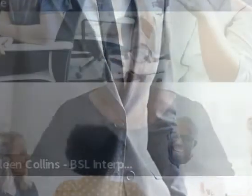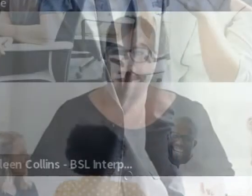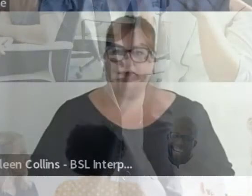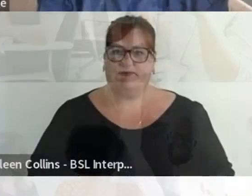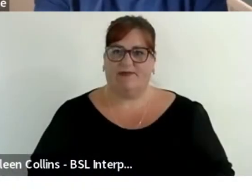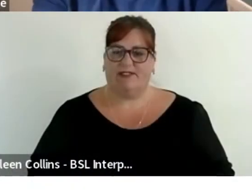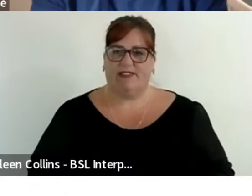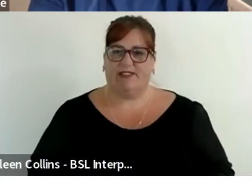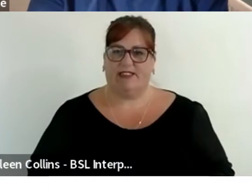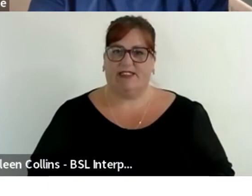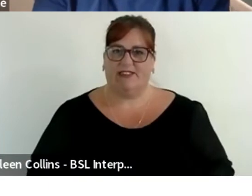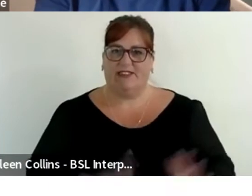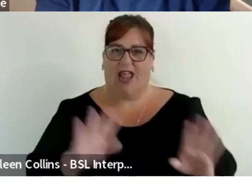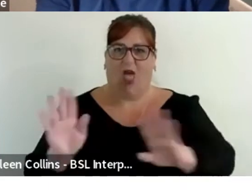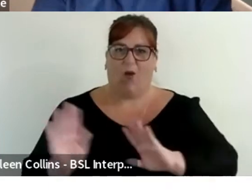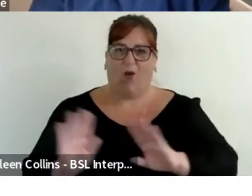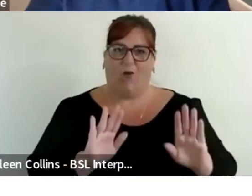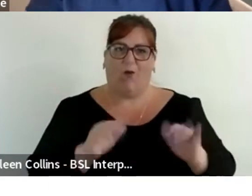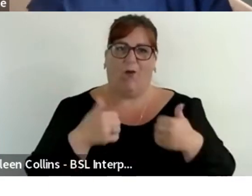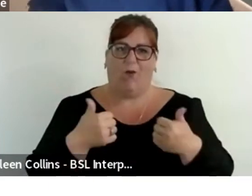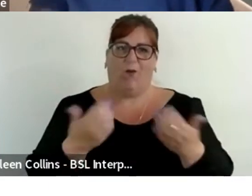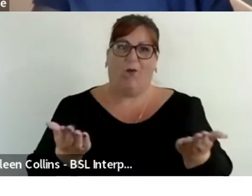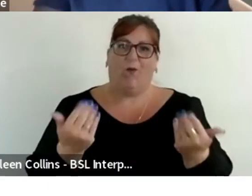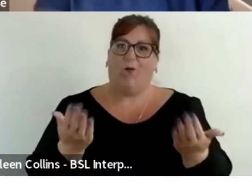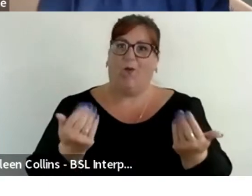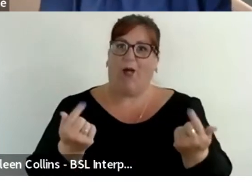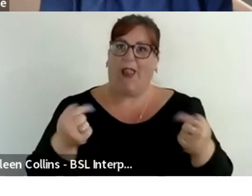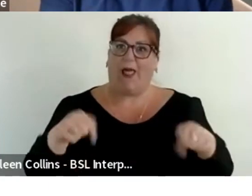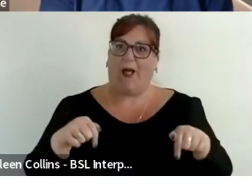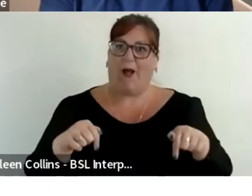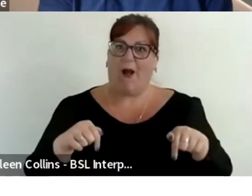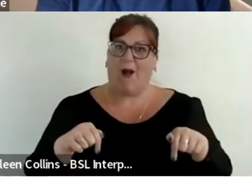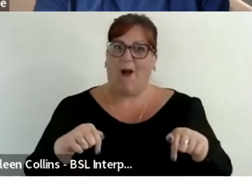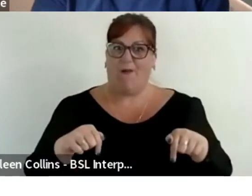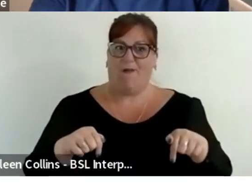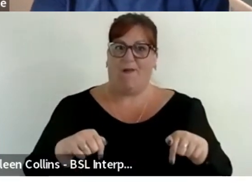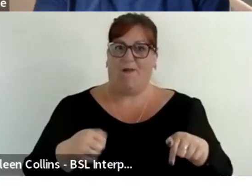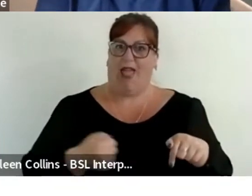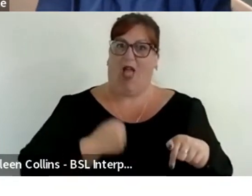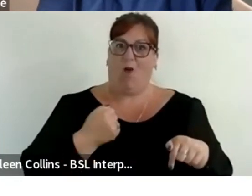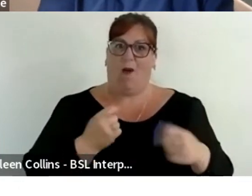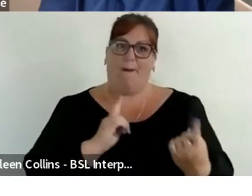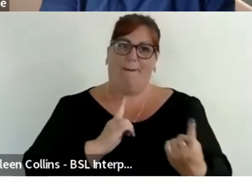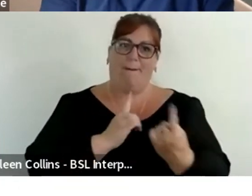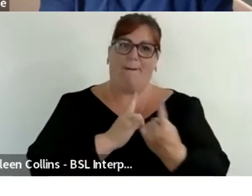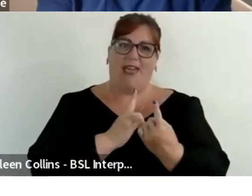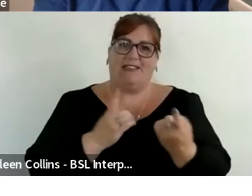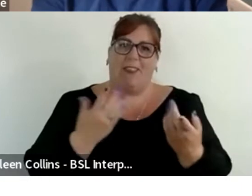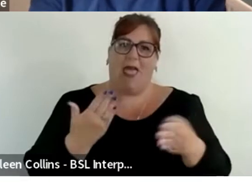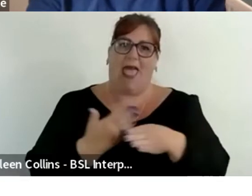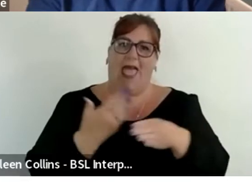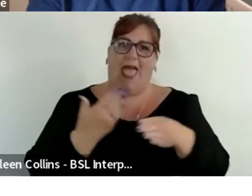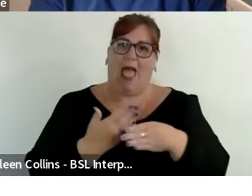Hello Everyone, Welcome to our latest Meet The Employer event. Thank you for joining us.